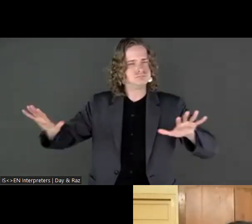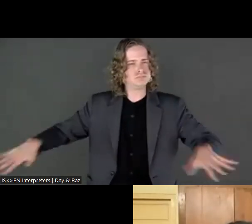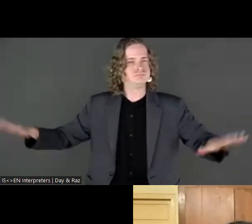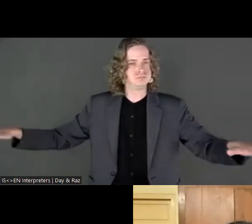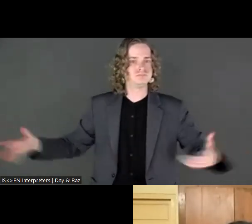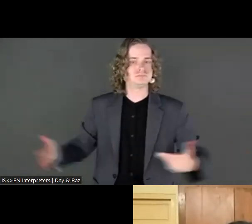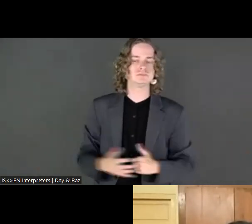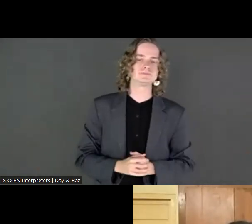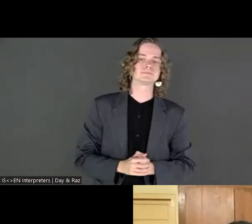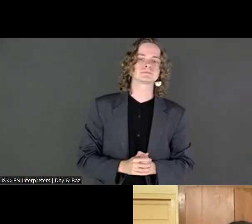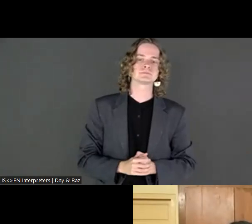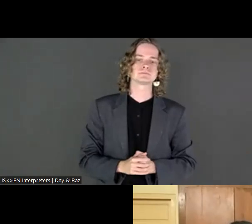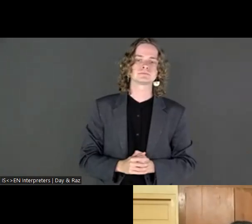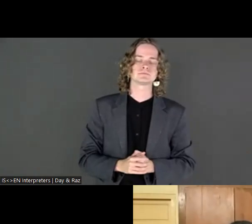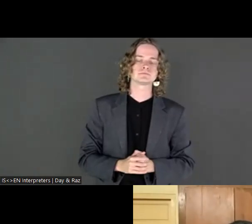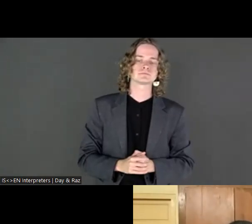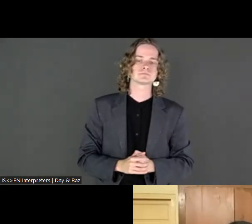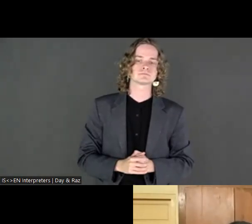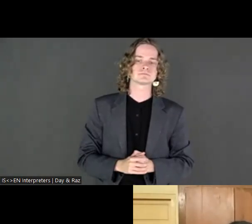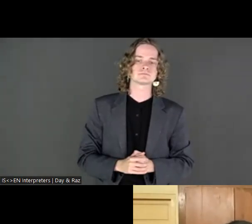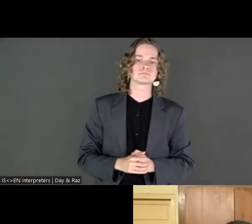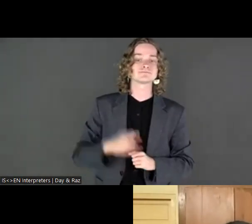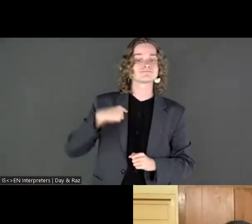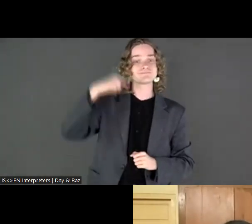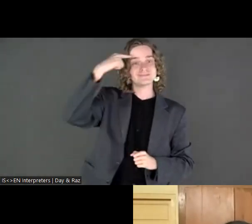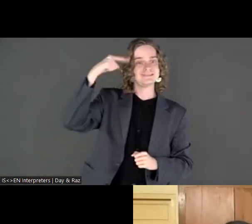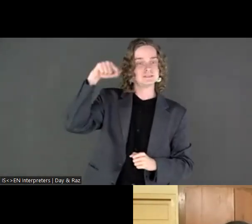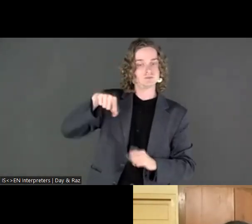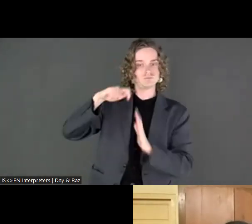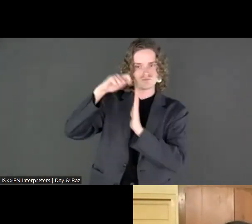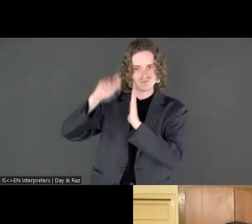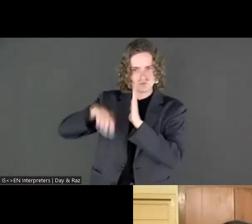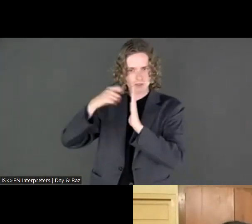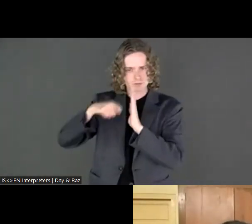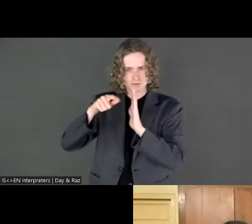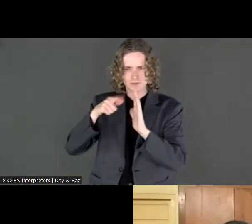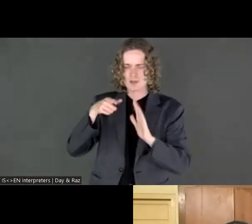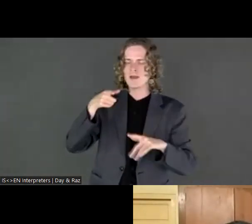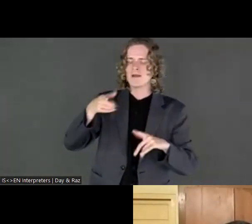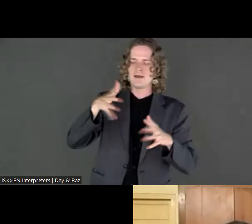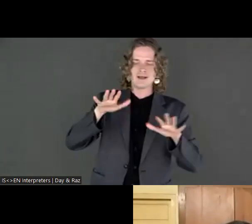this particular one is doing is building a cadre of trained humanitarians and OPDs. But now the